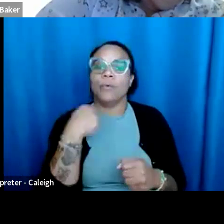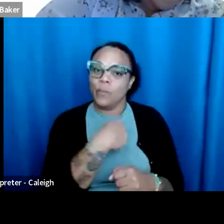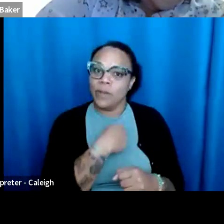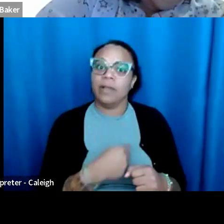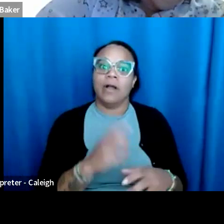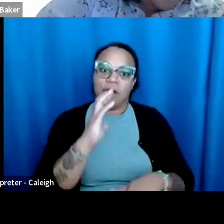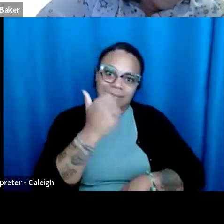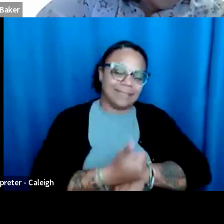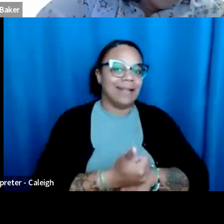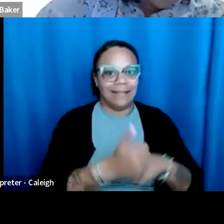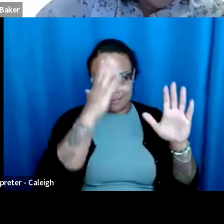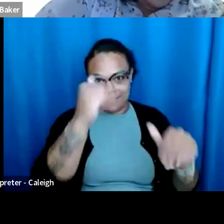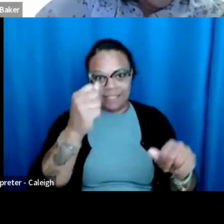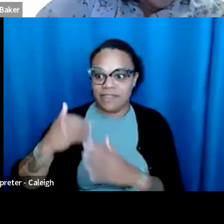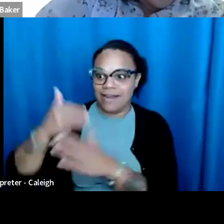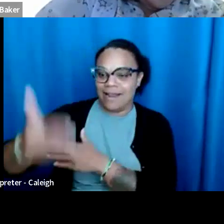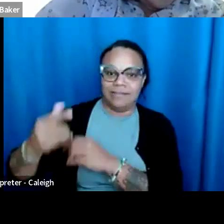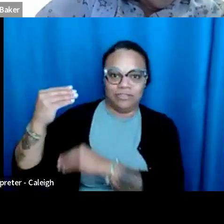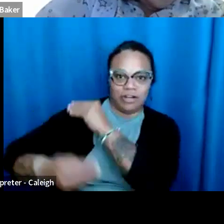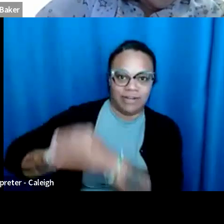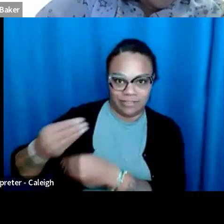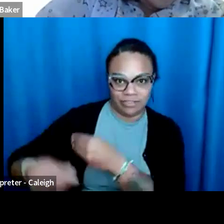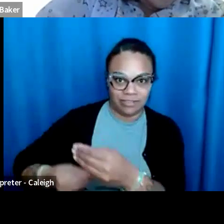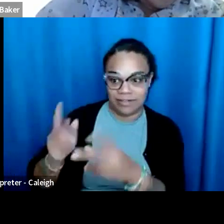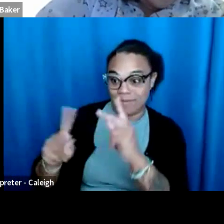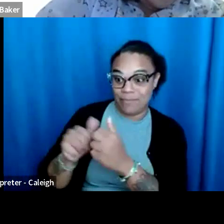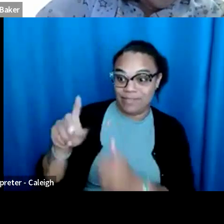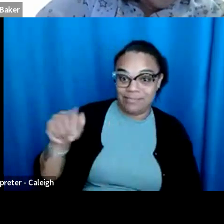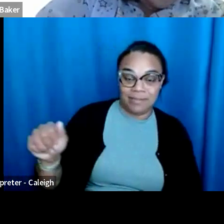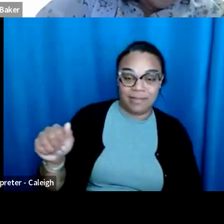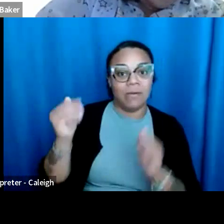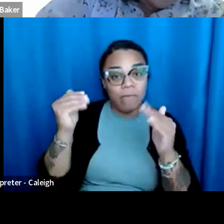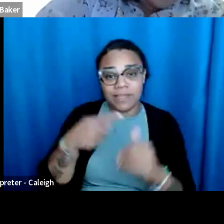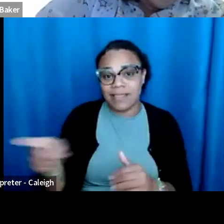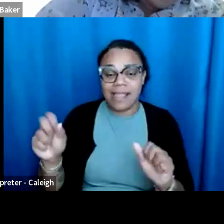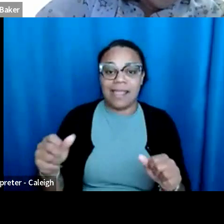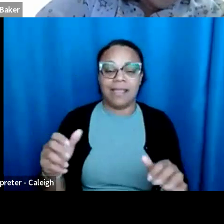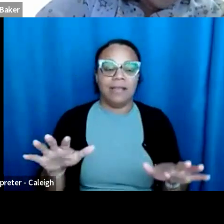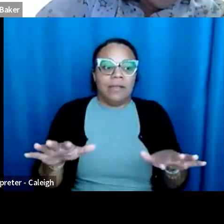That the next generation of people with disabilities can breathe just a little bit easier or not have to fight as hard.